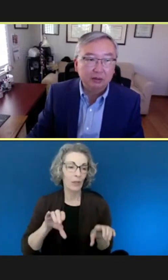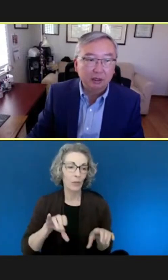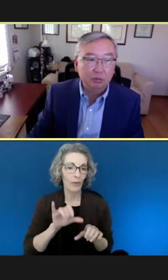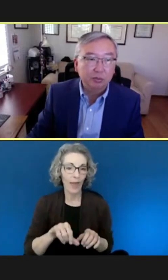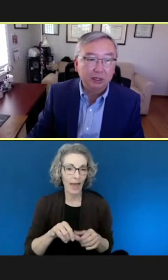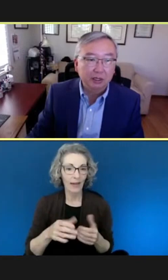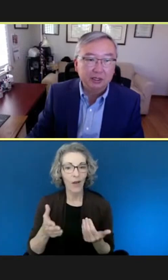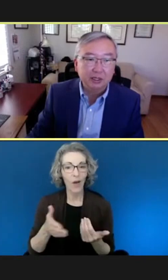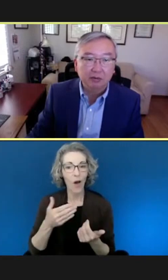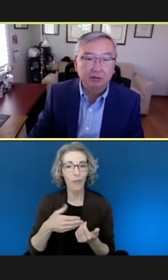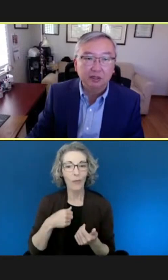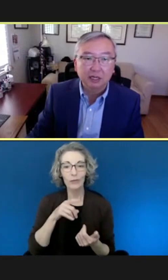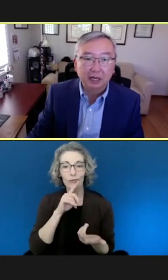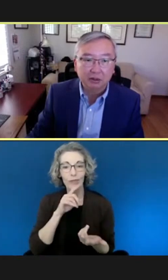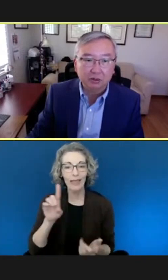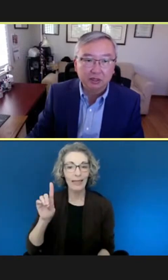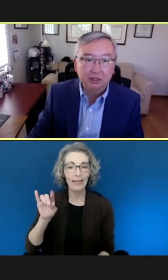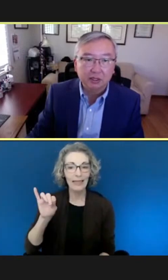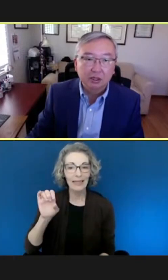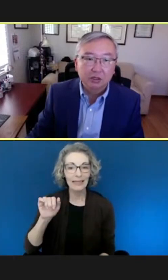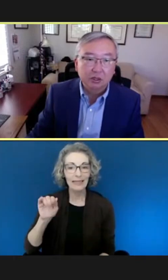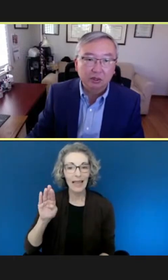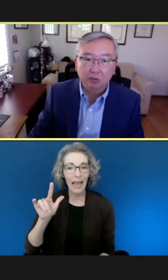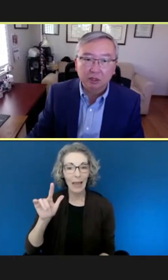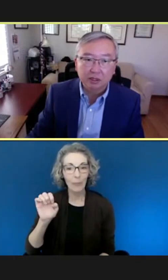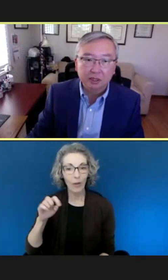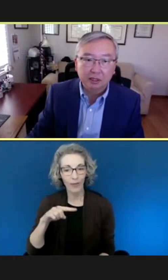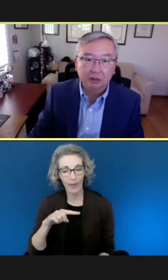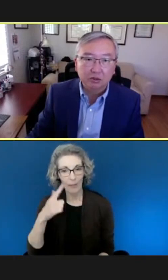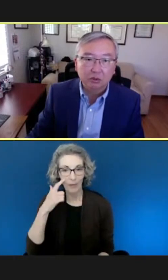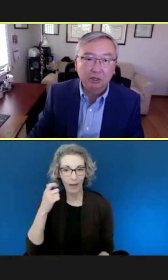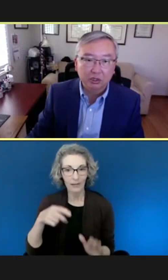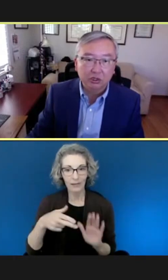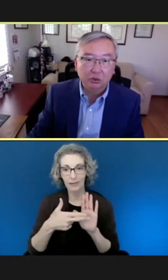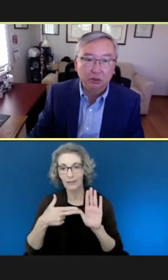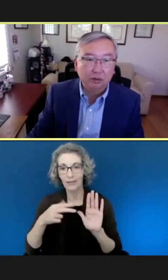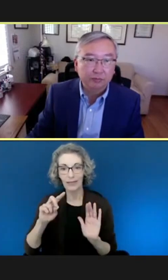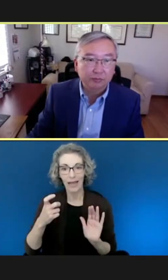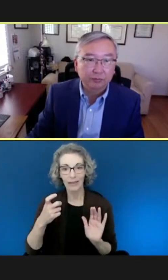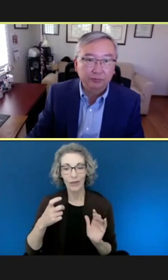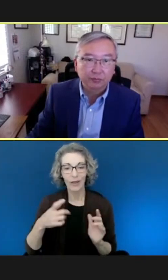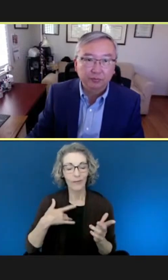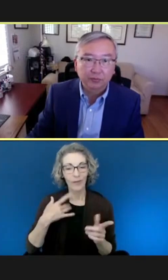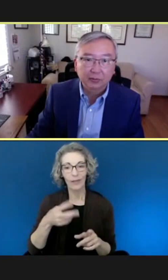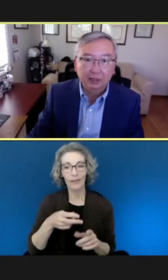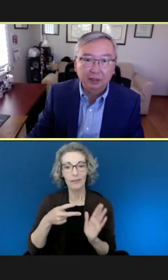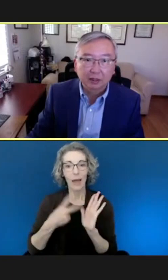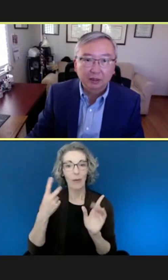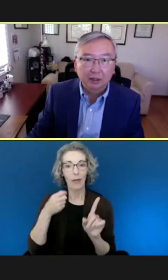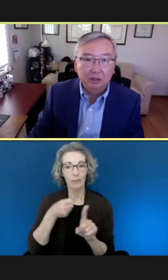almost disabling them because of the diagnosis, so it was a two-edged sword.